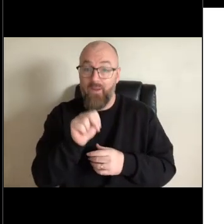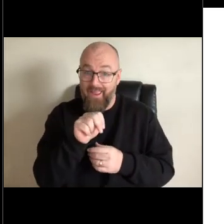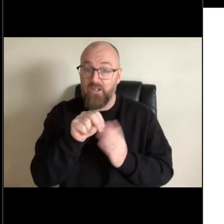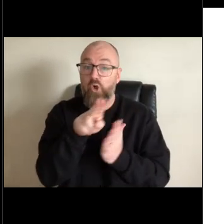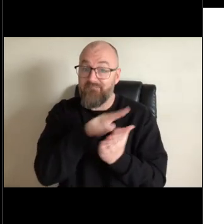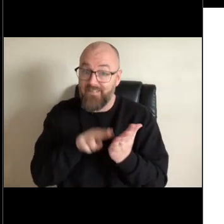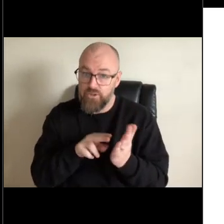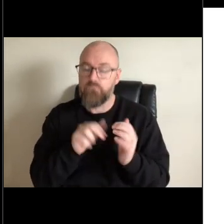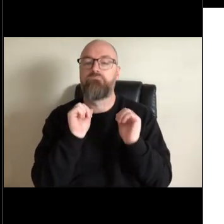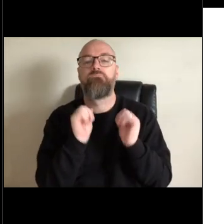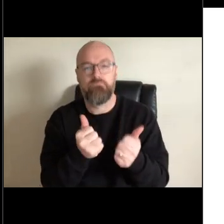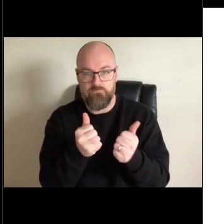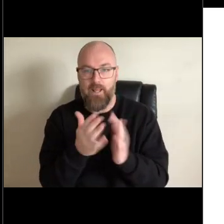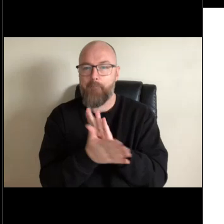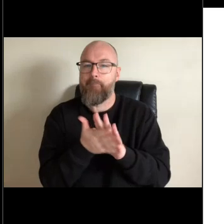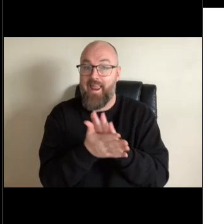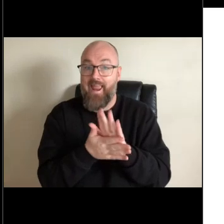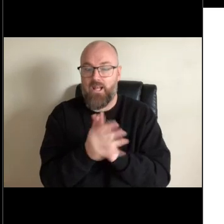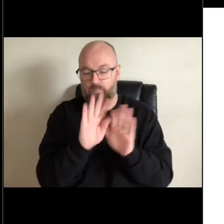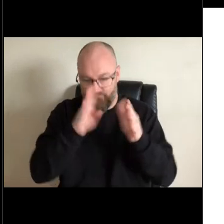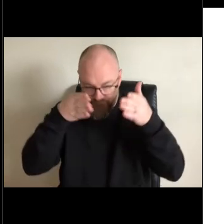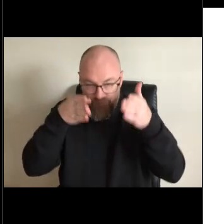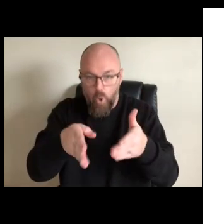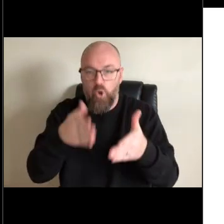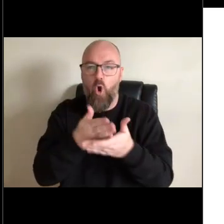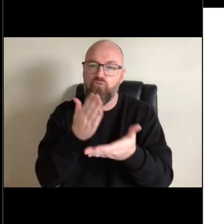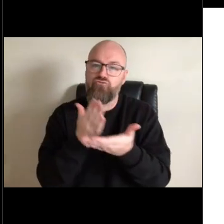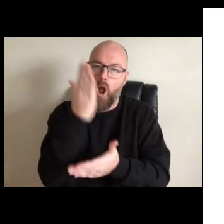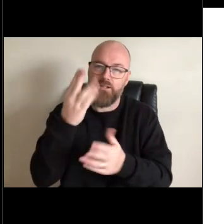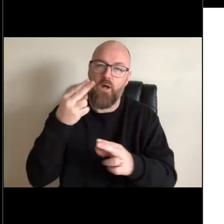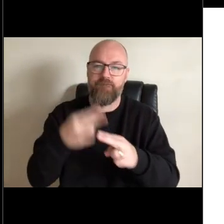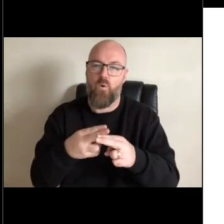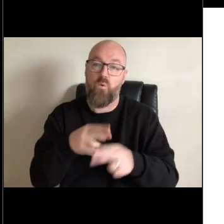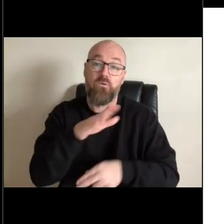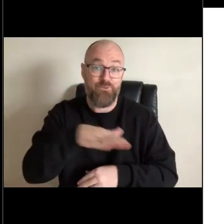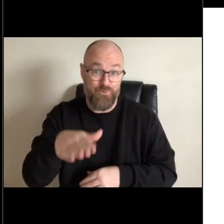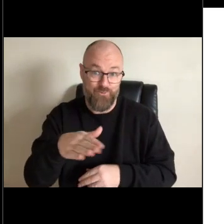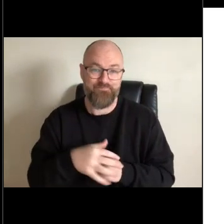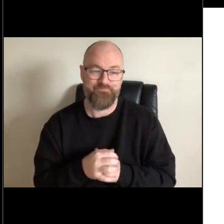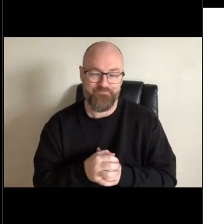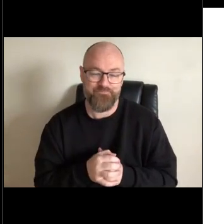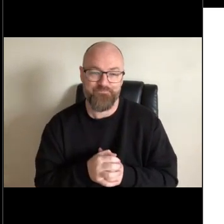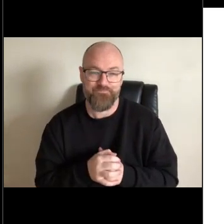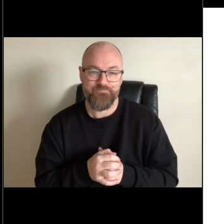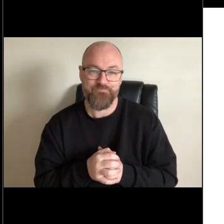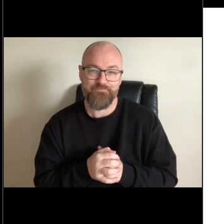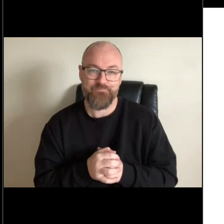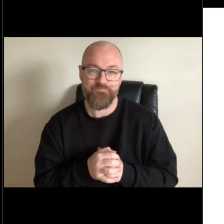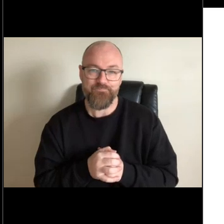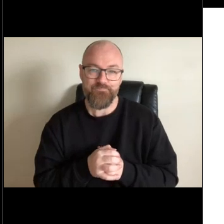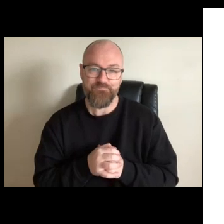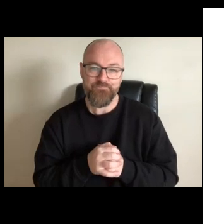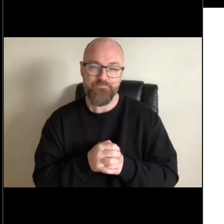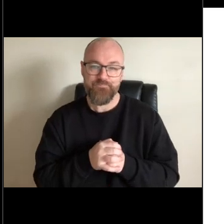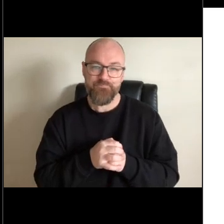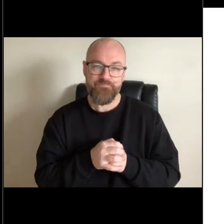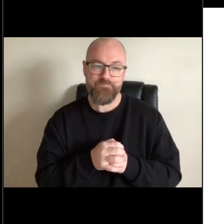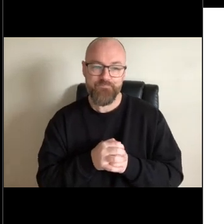always on the rights of the children in these sorts of decision making the next big change of